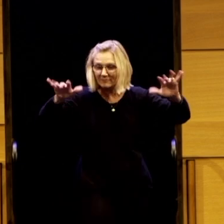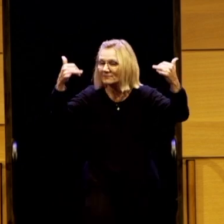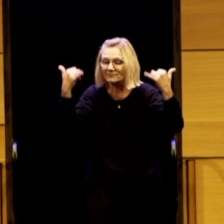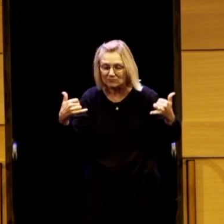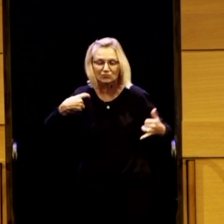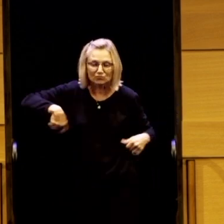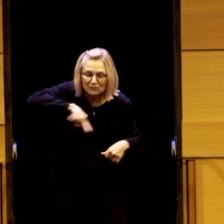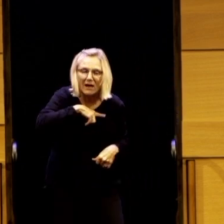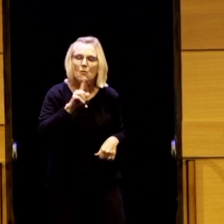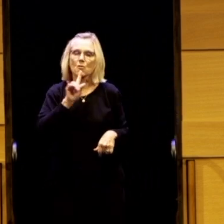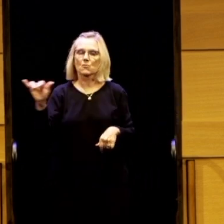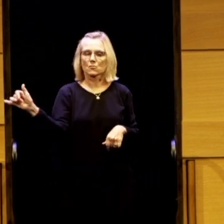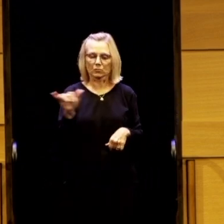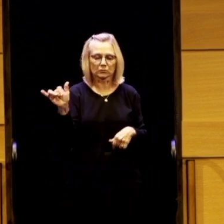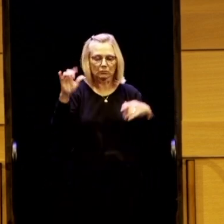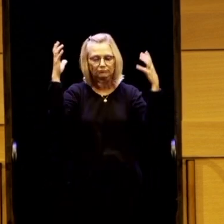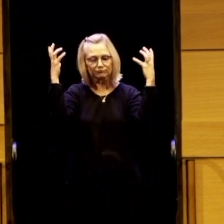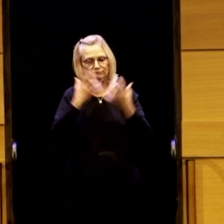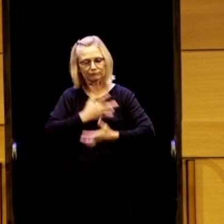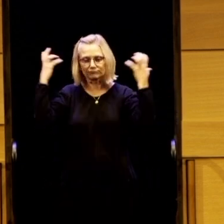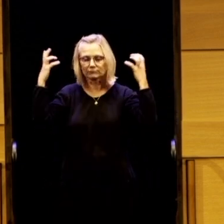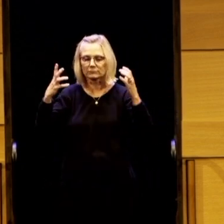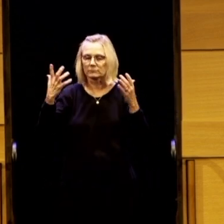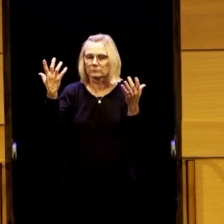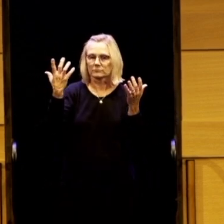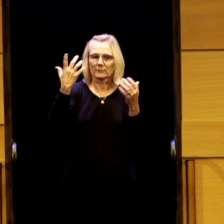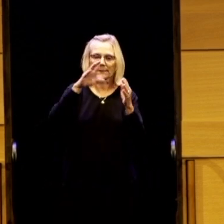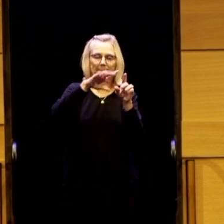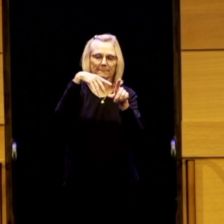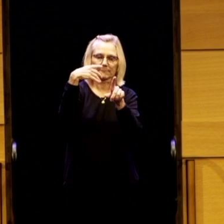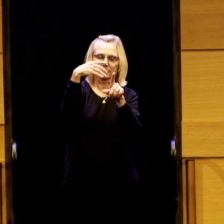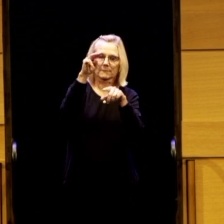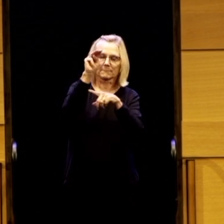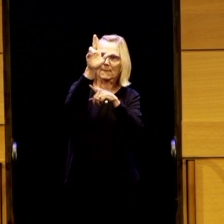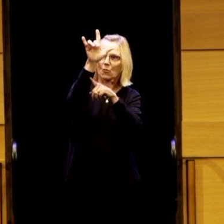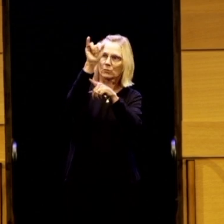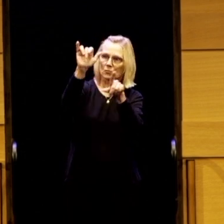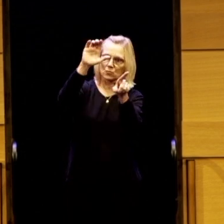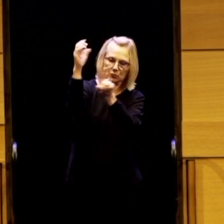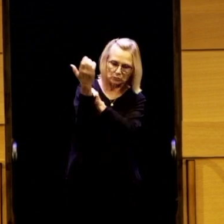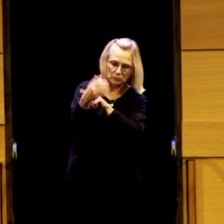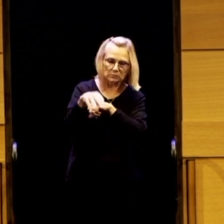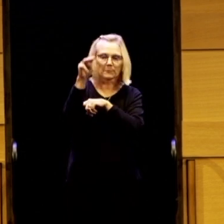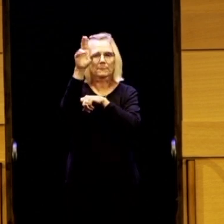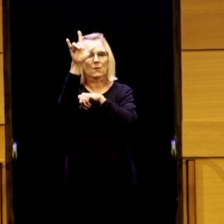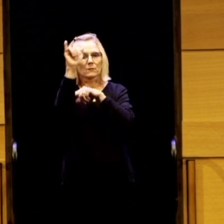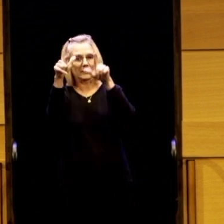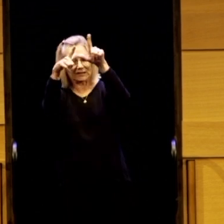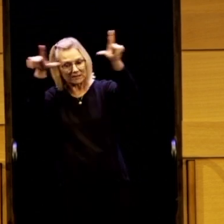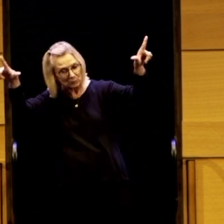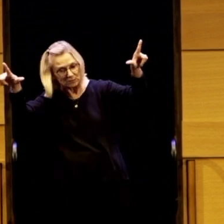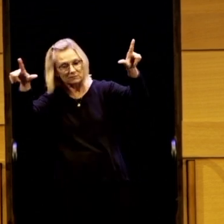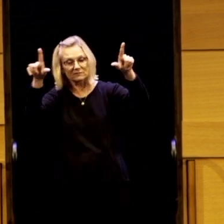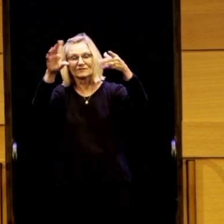We are also incredibly multicultural and multilingual.